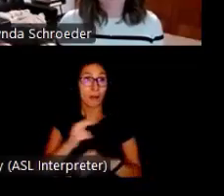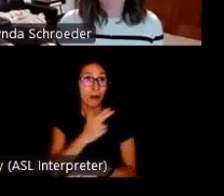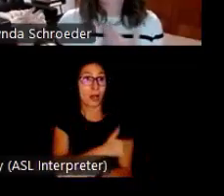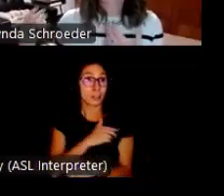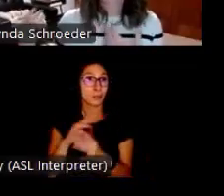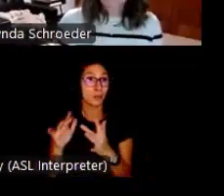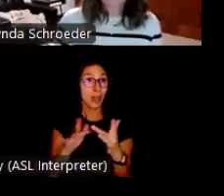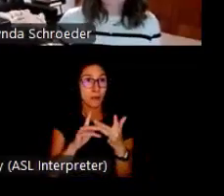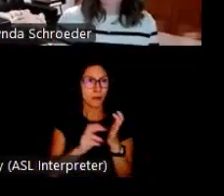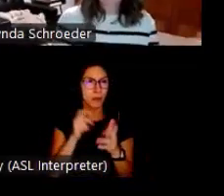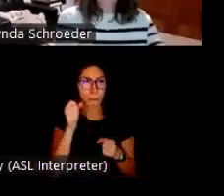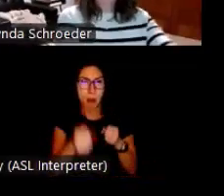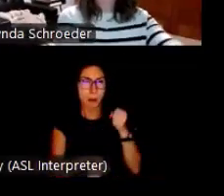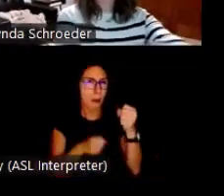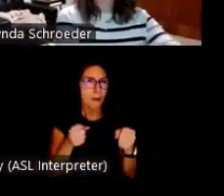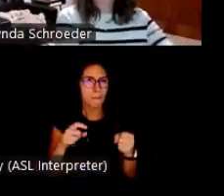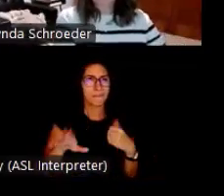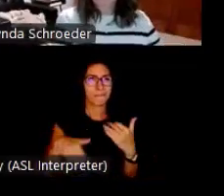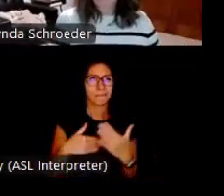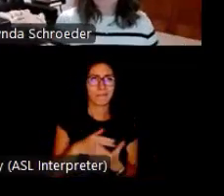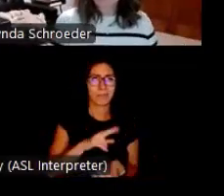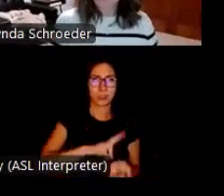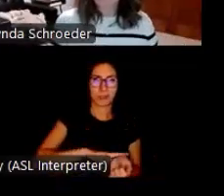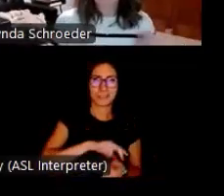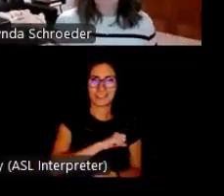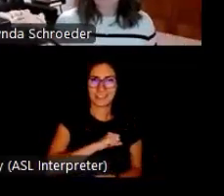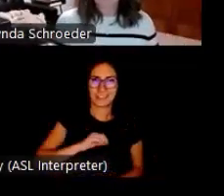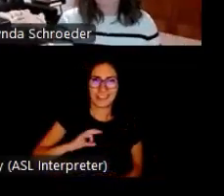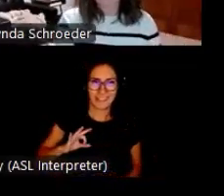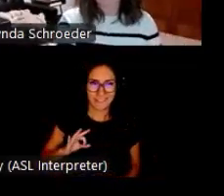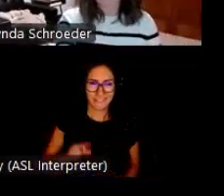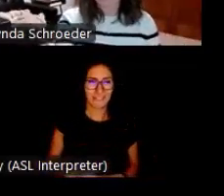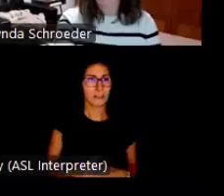Let's talk to those partners, hear what they're doing, hear what they're seeing, and ask